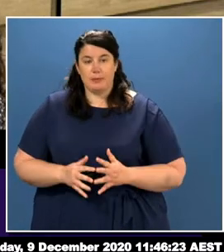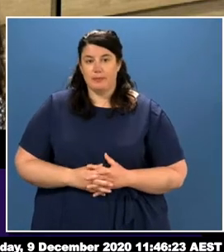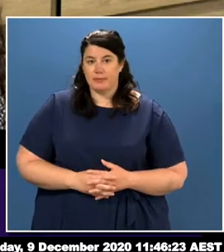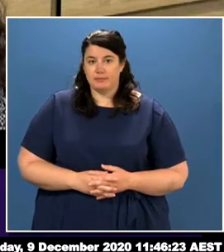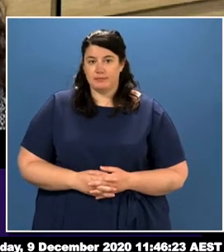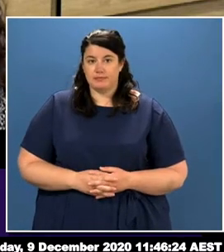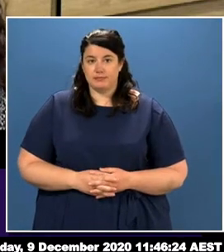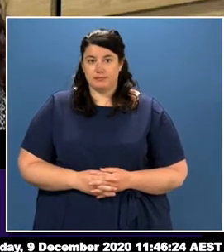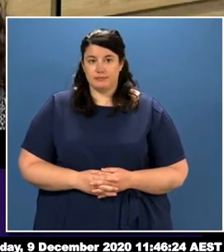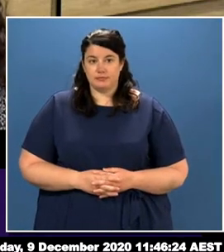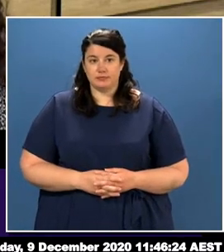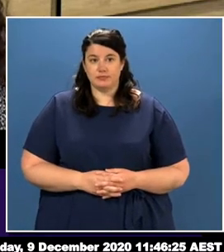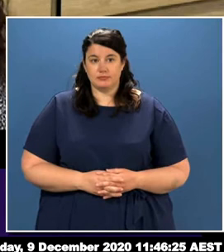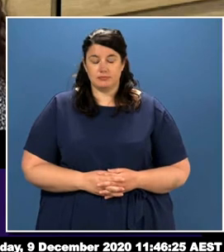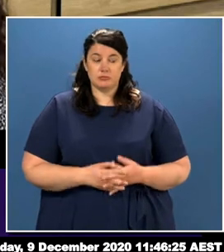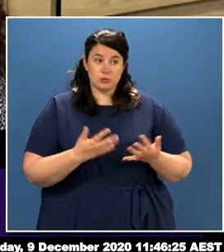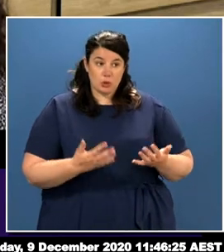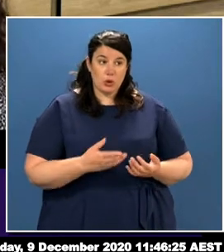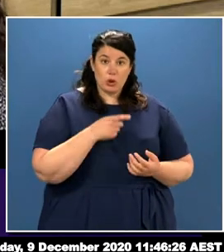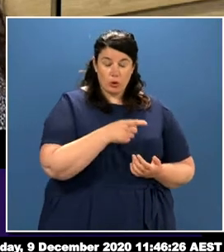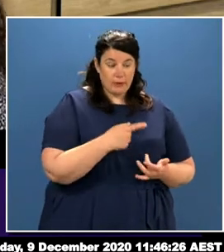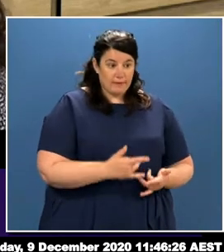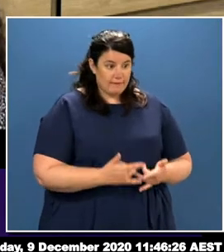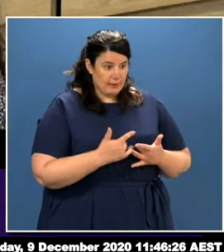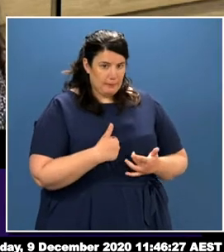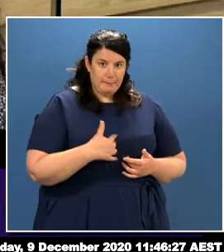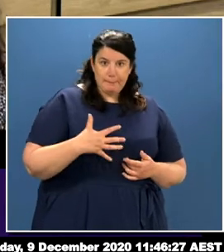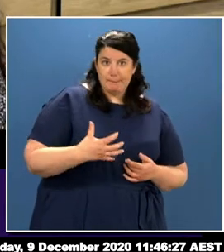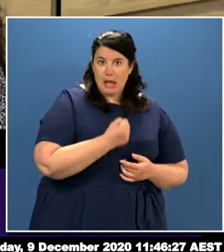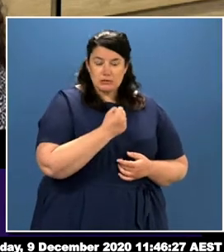So while you didn't necessarily feel the need to because you